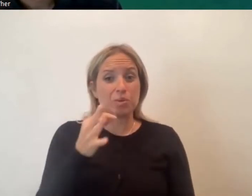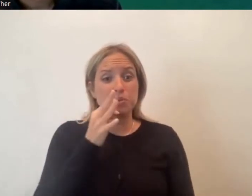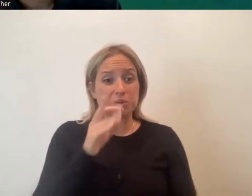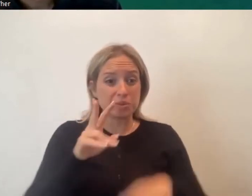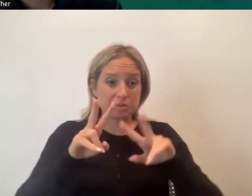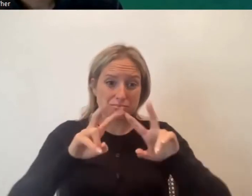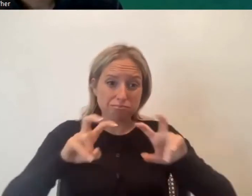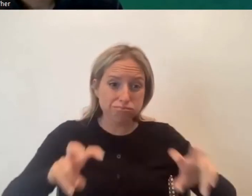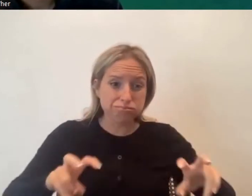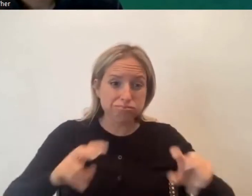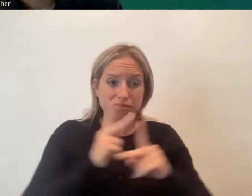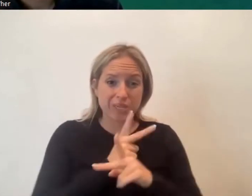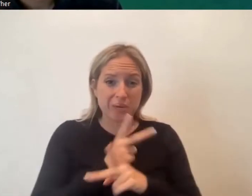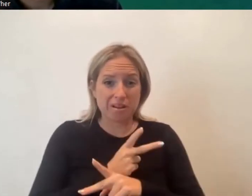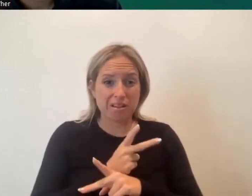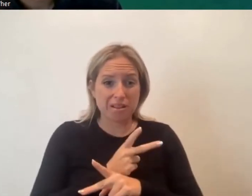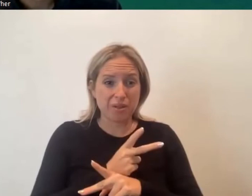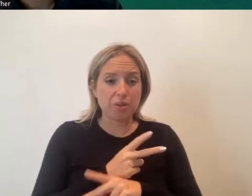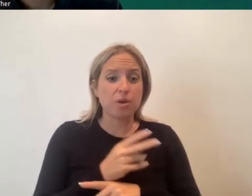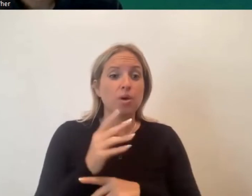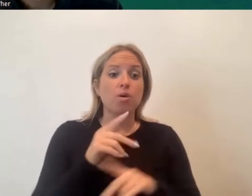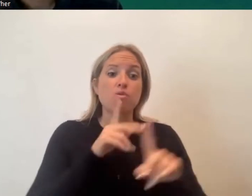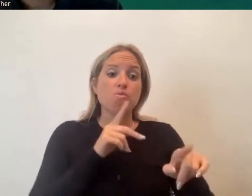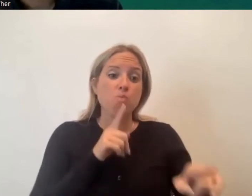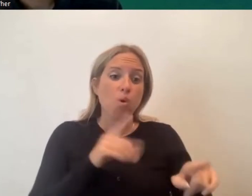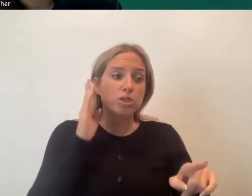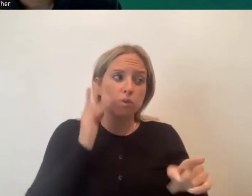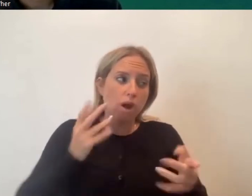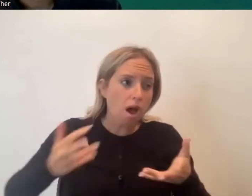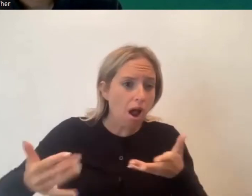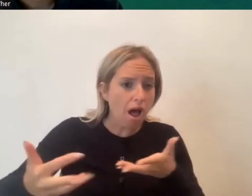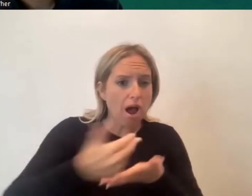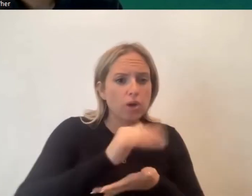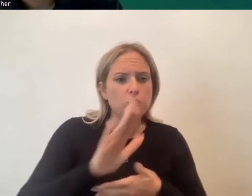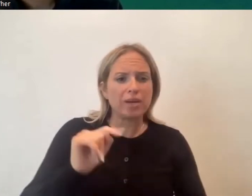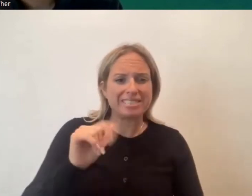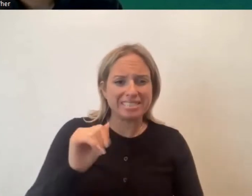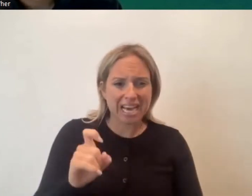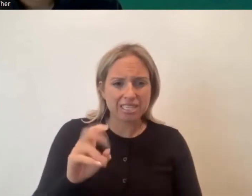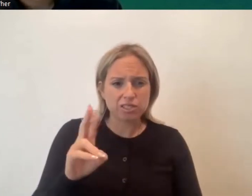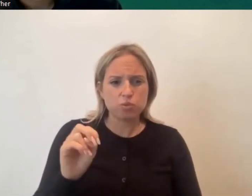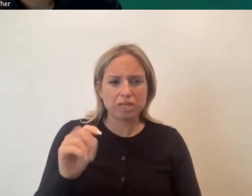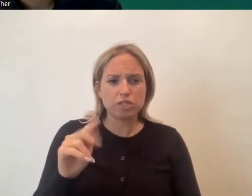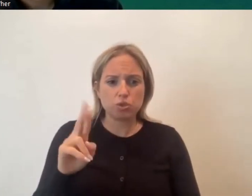They will get reports from someone, they will pull your tax return, they will pull your employment history.